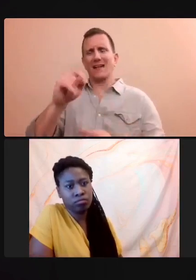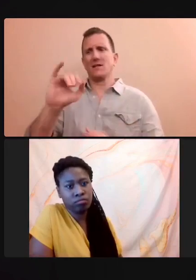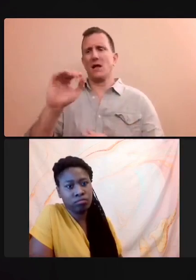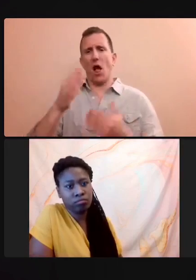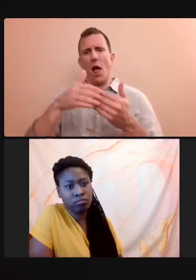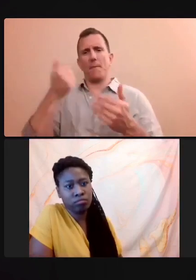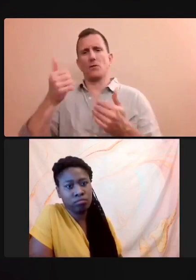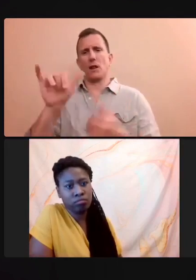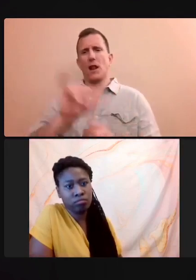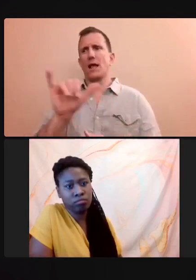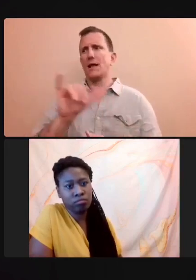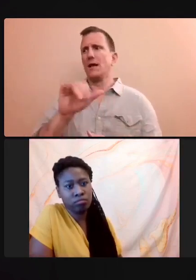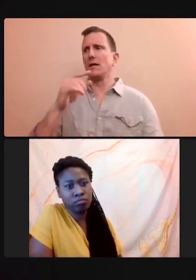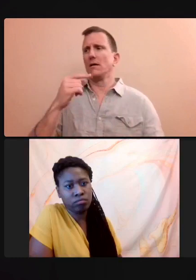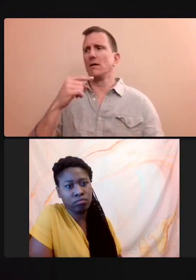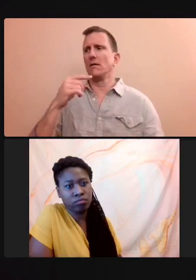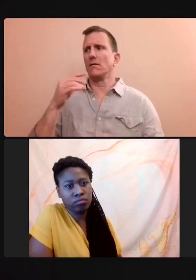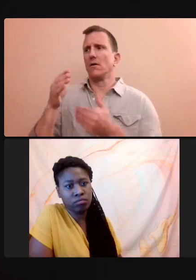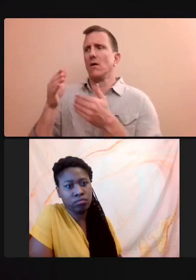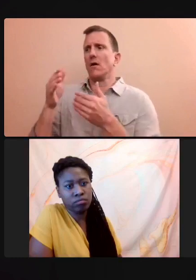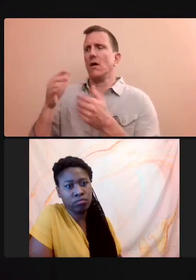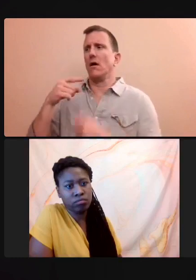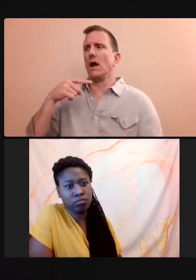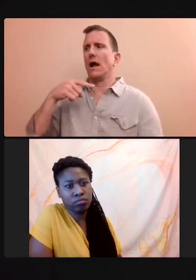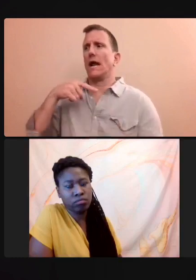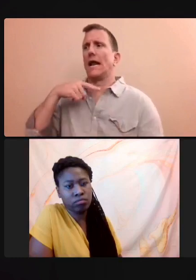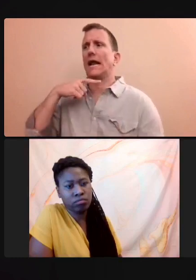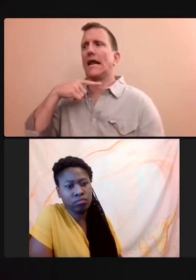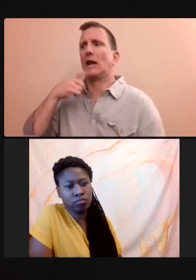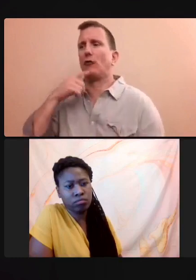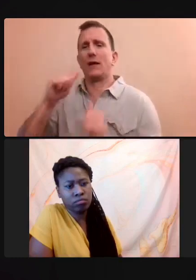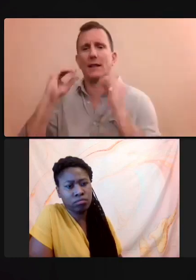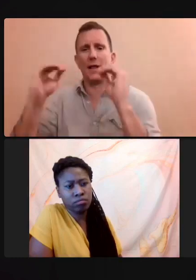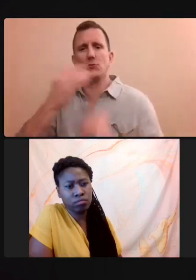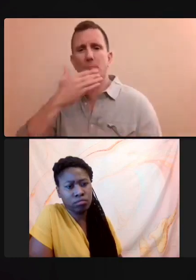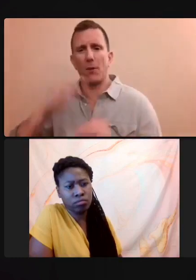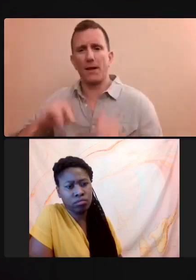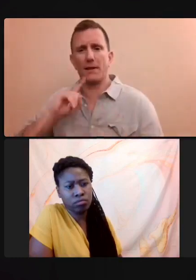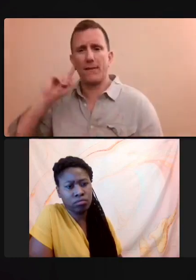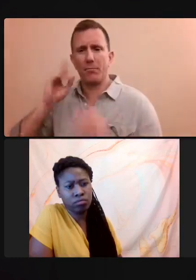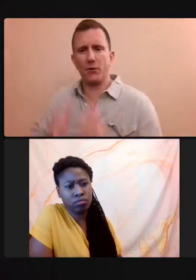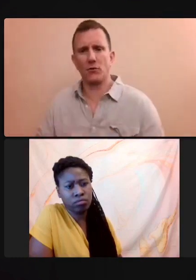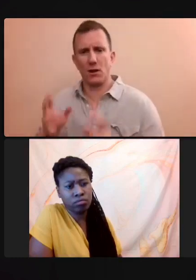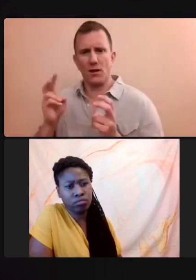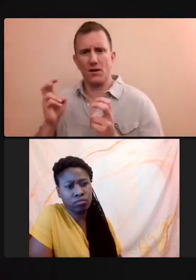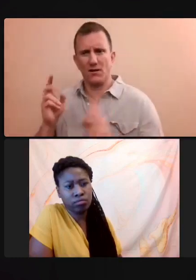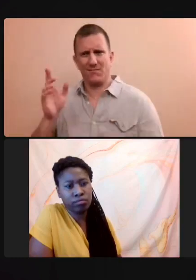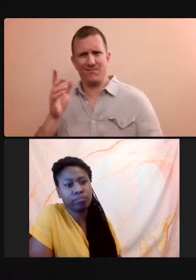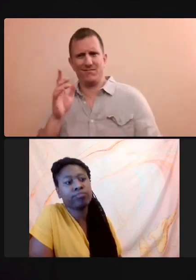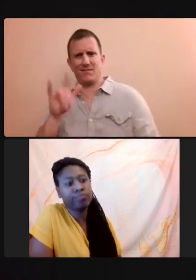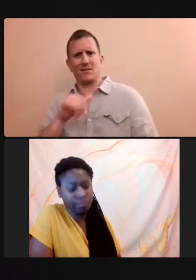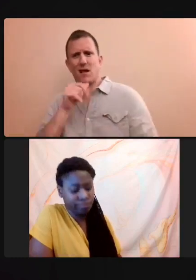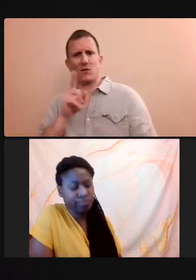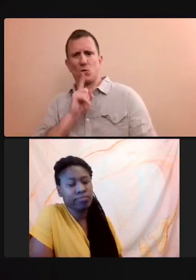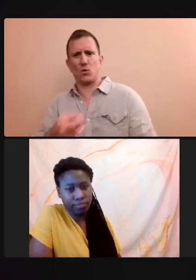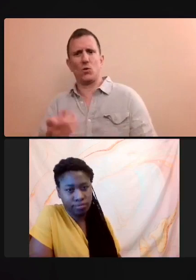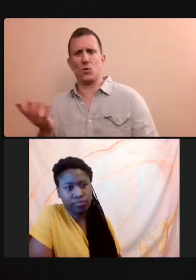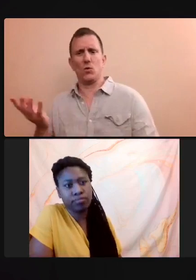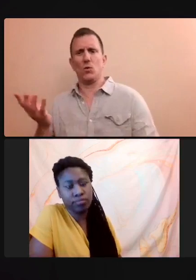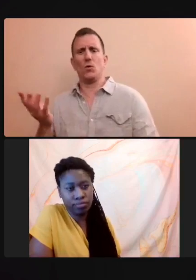people in general. I'm trying to think of how to phrase this,